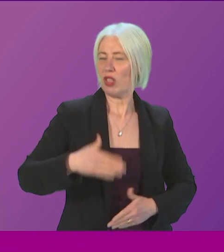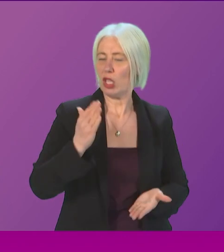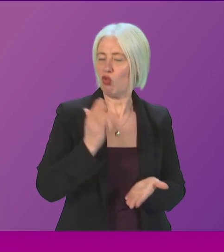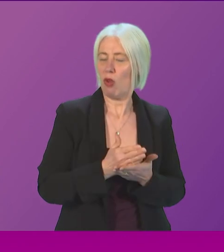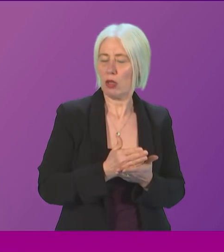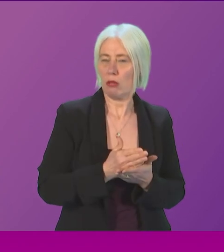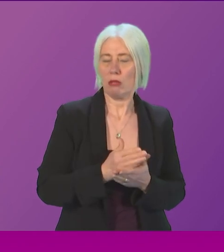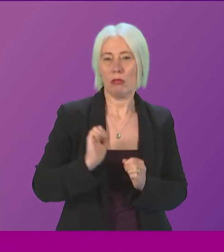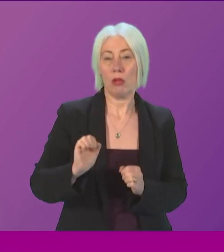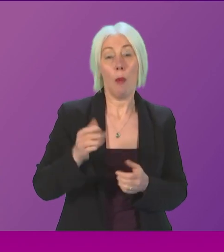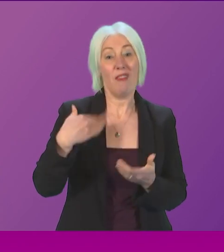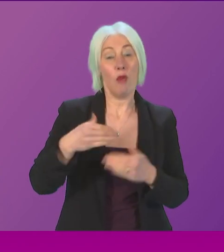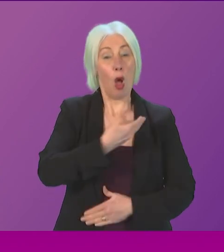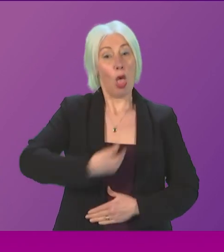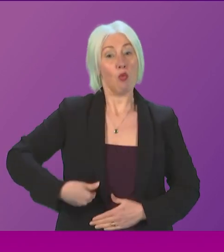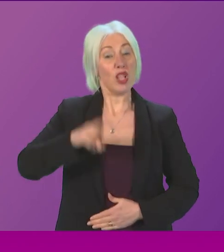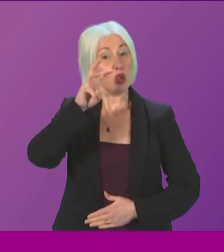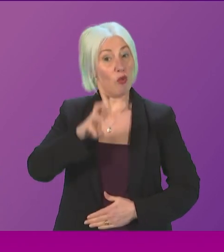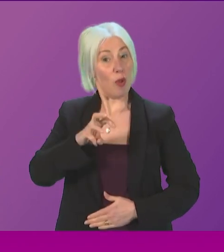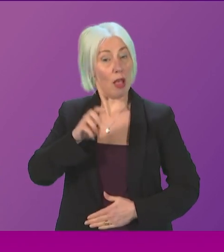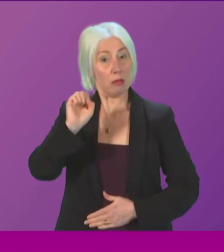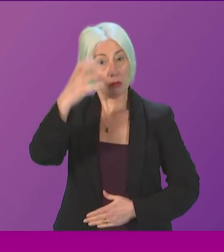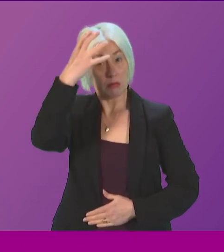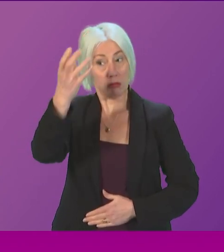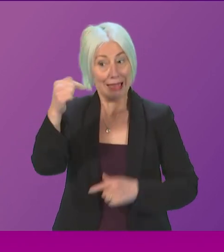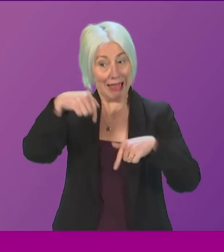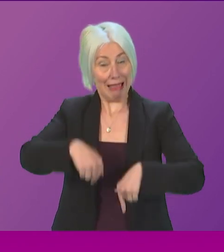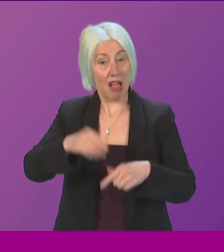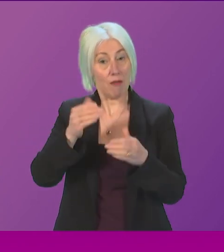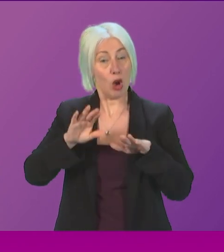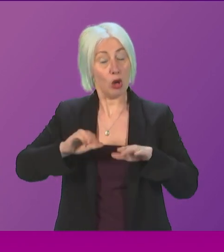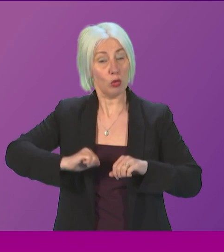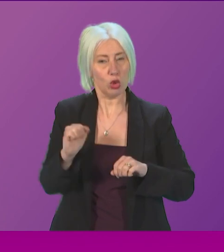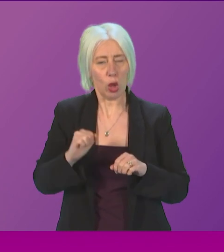As Prince of Wales, His Majesty was there for us when Scotland faced dark times in the